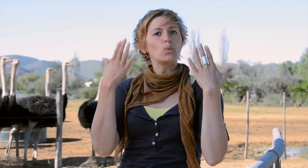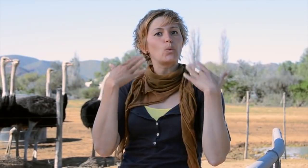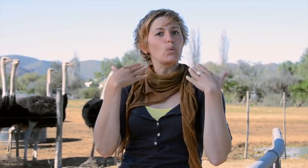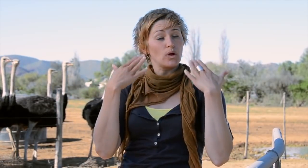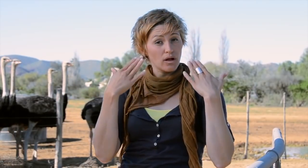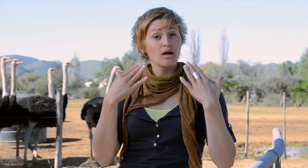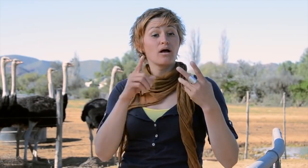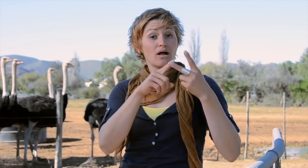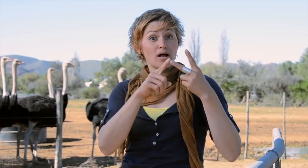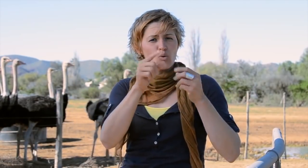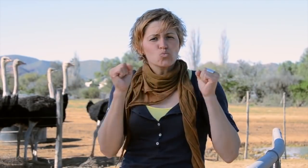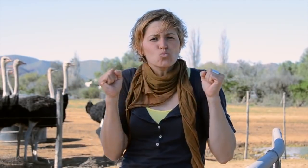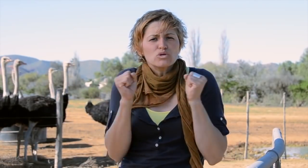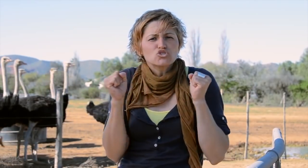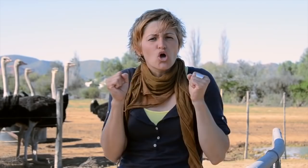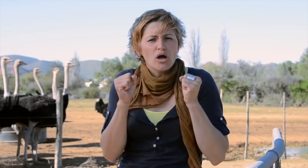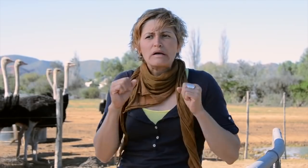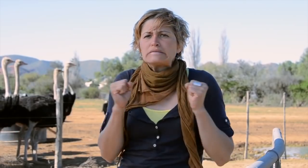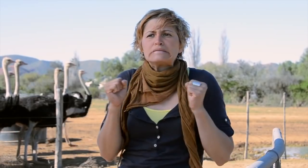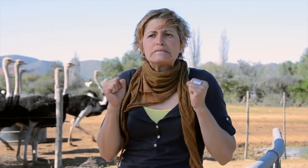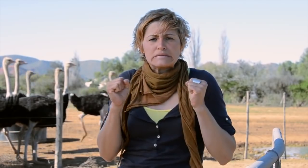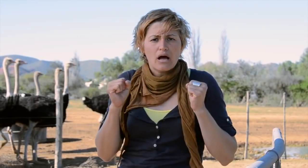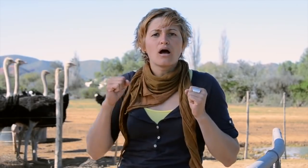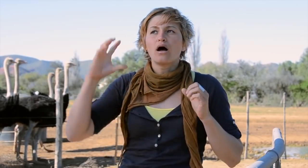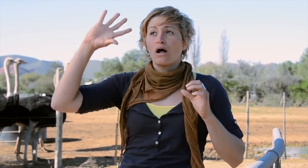in the winter, insulating with warmth.